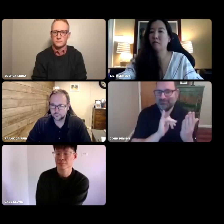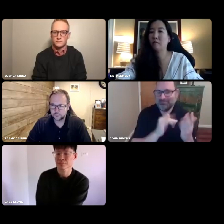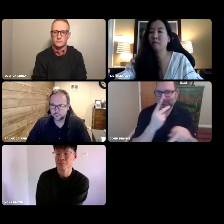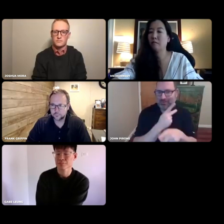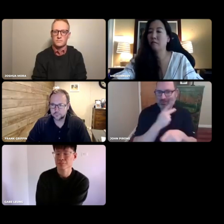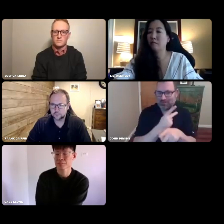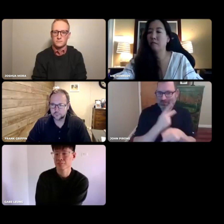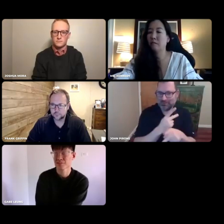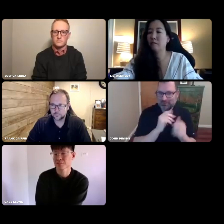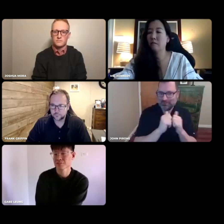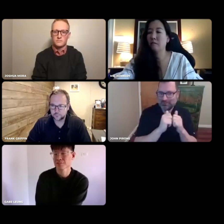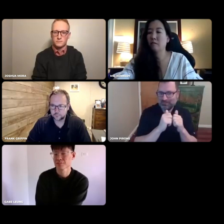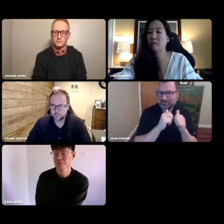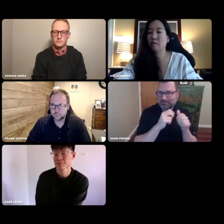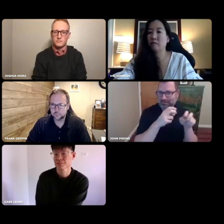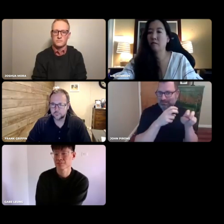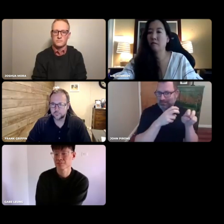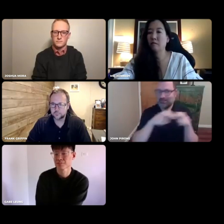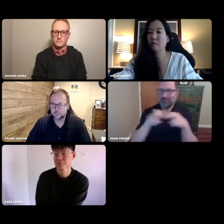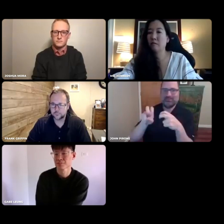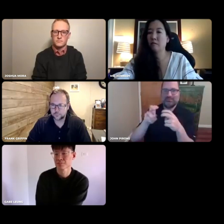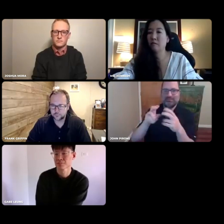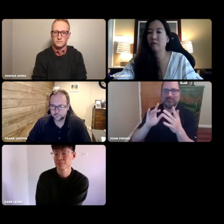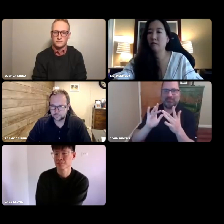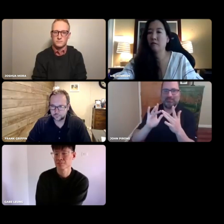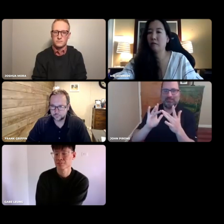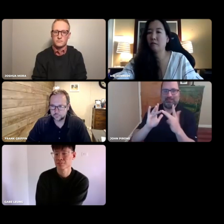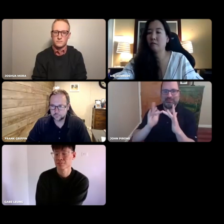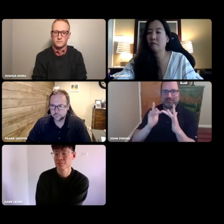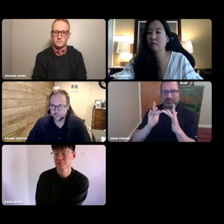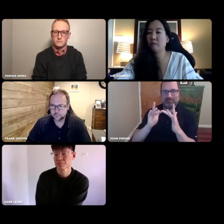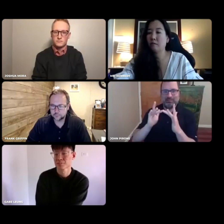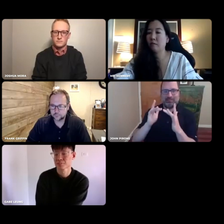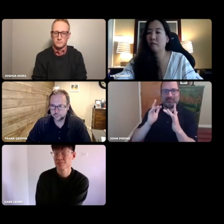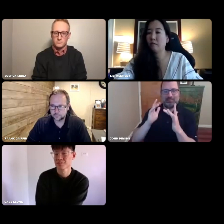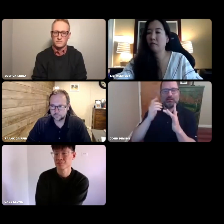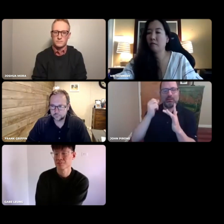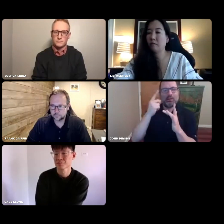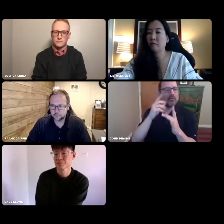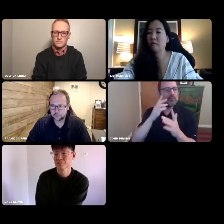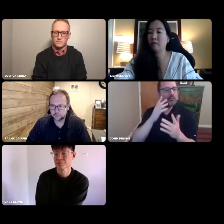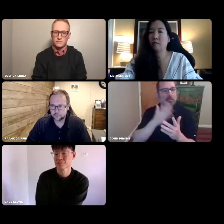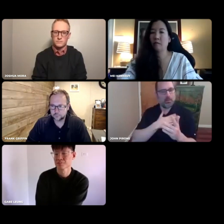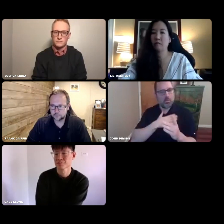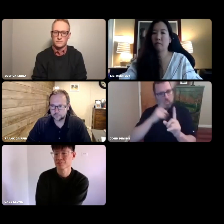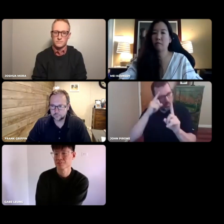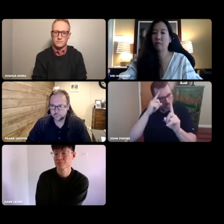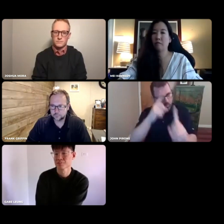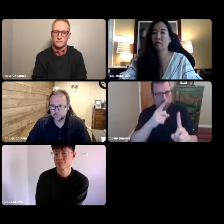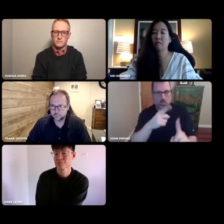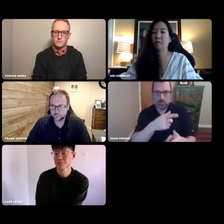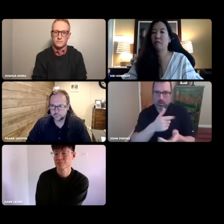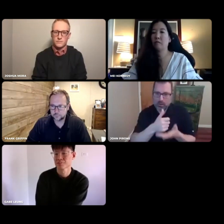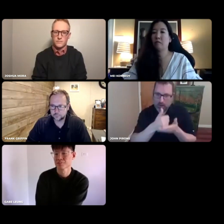Those who have already experienced online learning, it wasn't a tough transition for them, but it was still a switch.